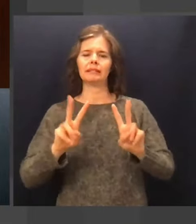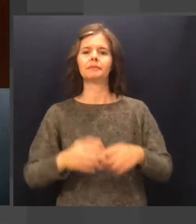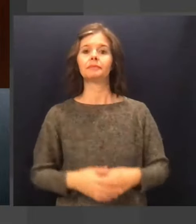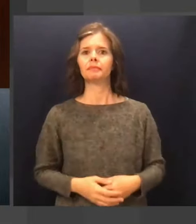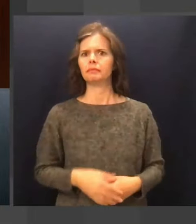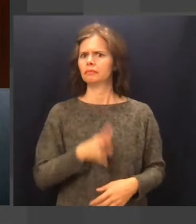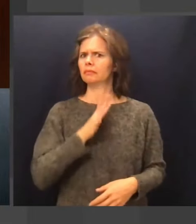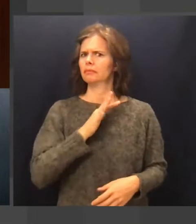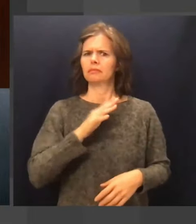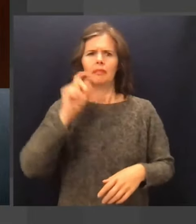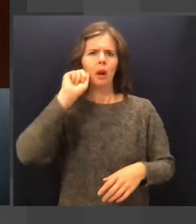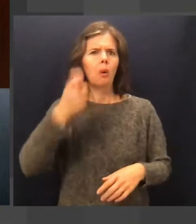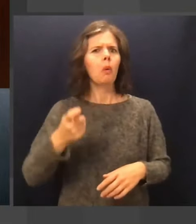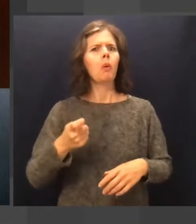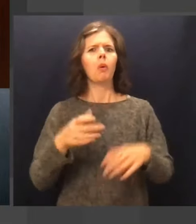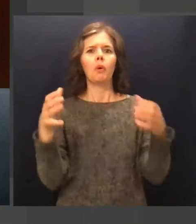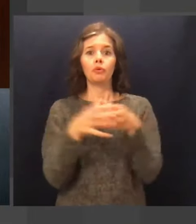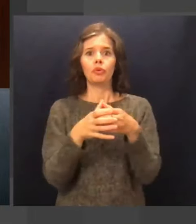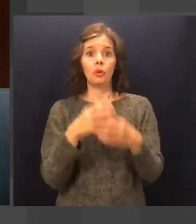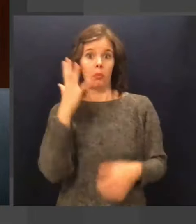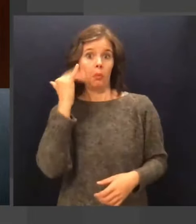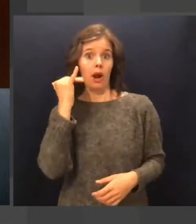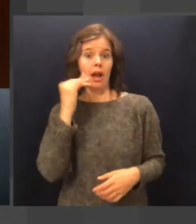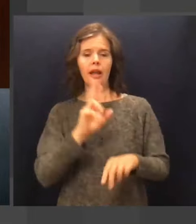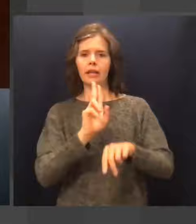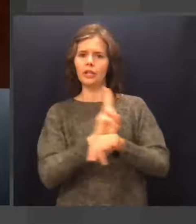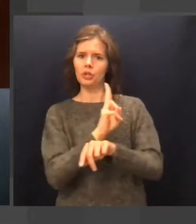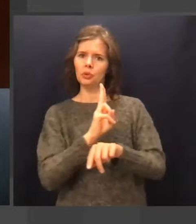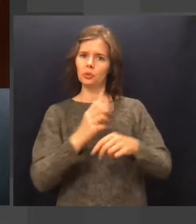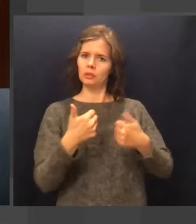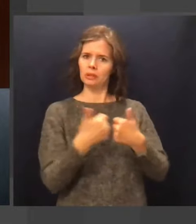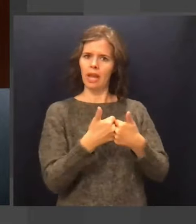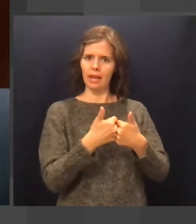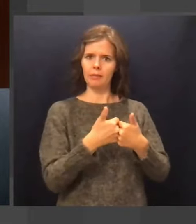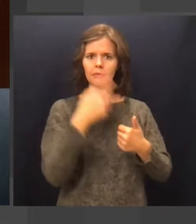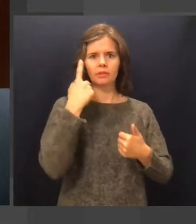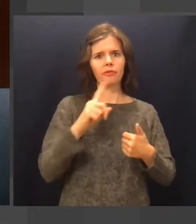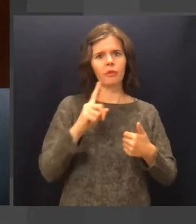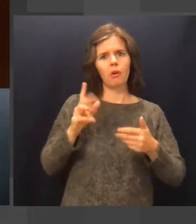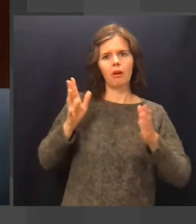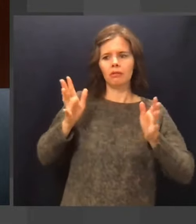ORGANIZATION WHICH BASICALLY